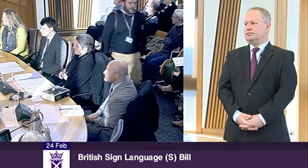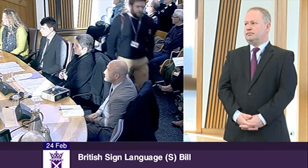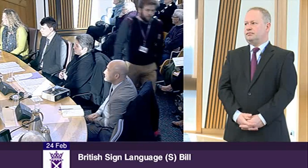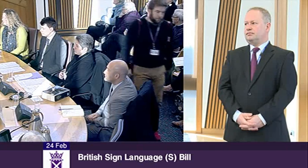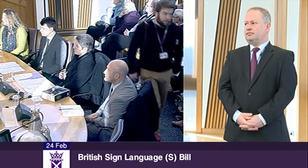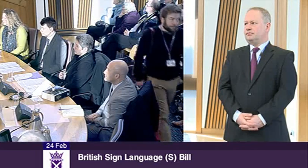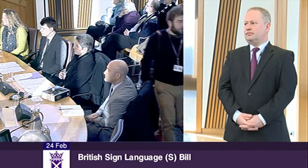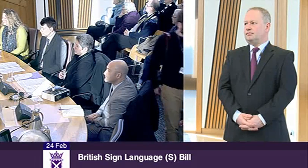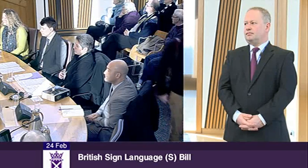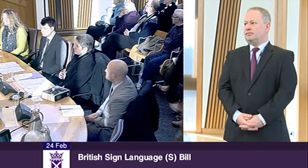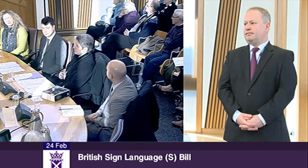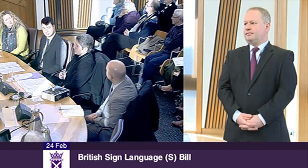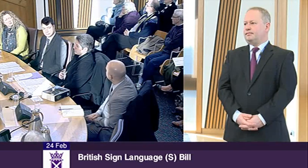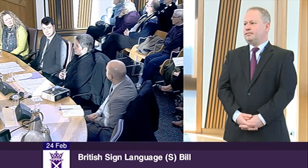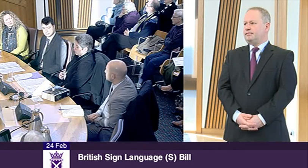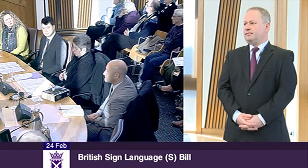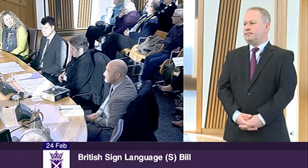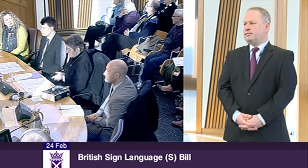of it by hearing people.